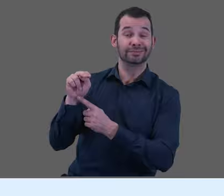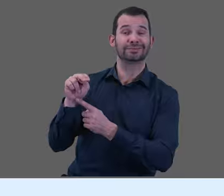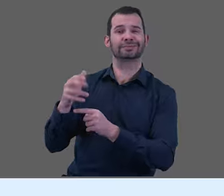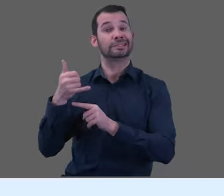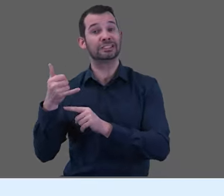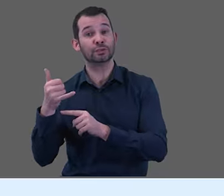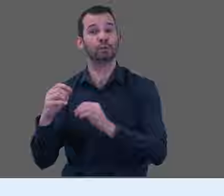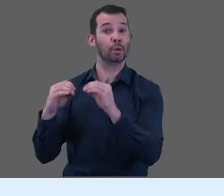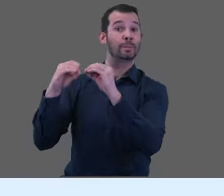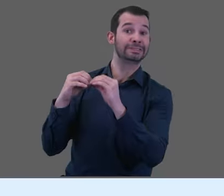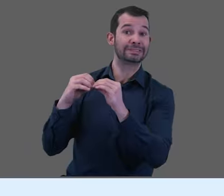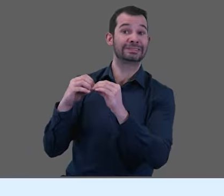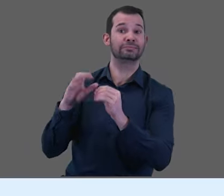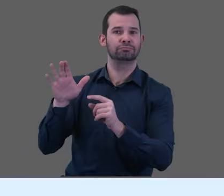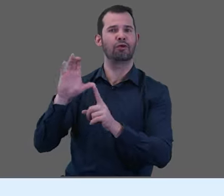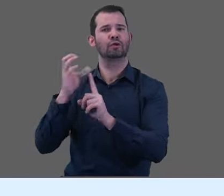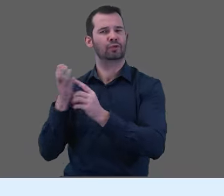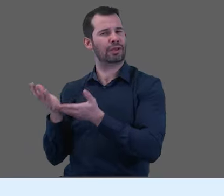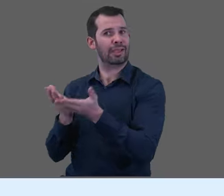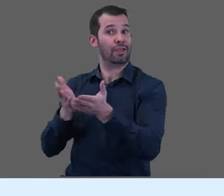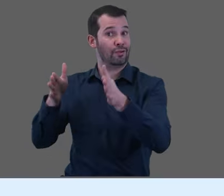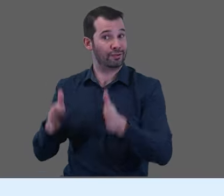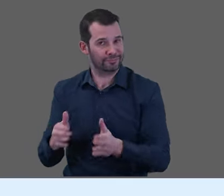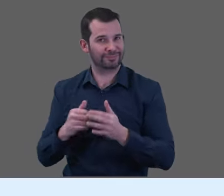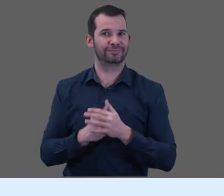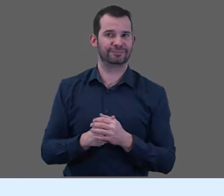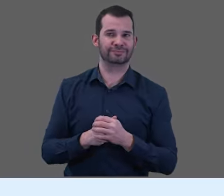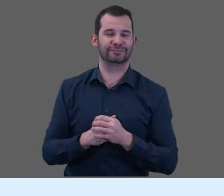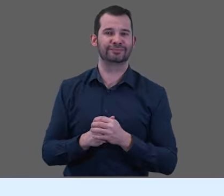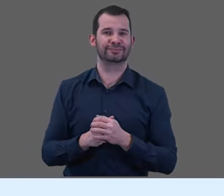First Nations, Inuit or Métis cultural carriers,